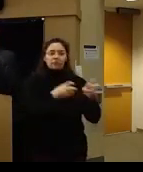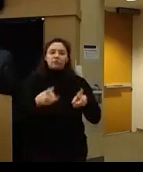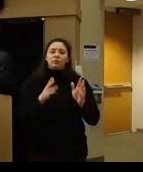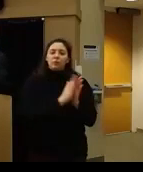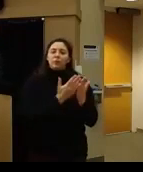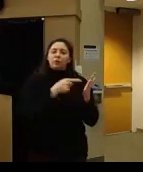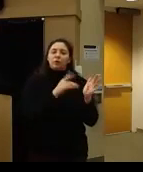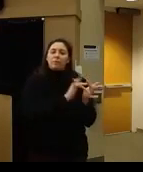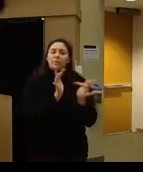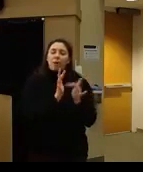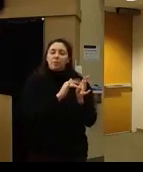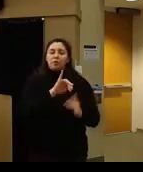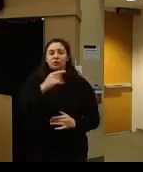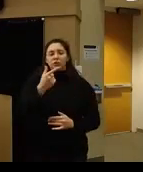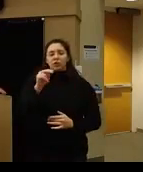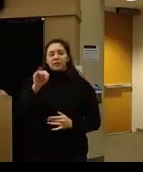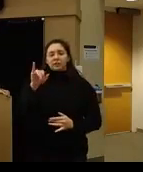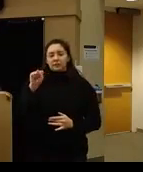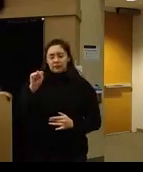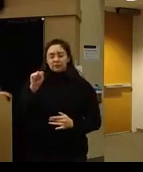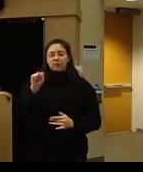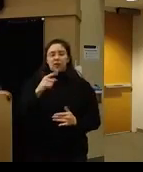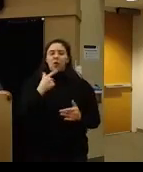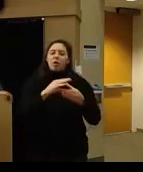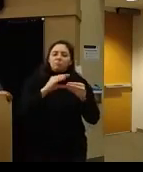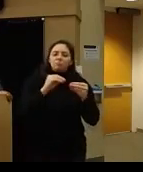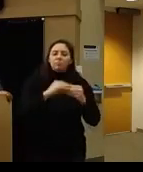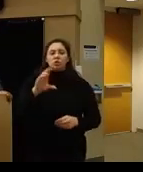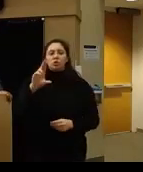version most common version and I want to talk about the curse of ham we've all heard about the